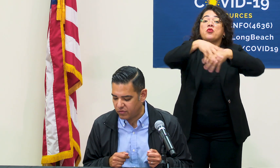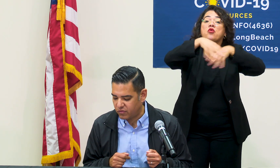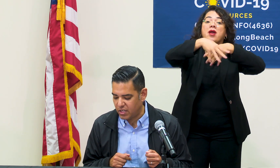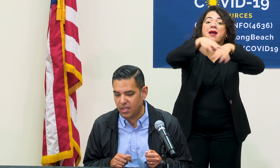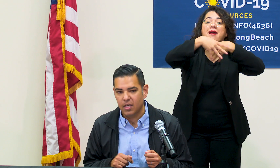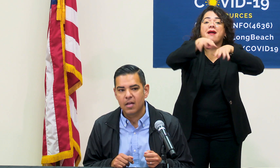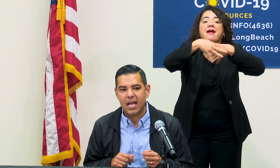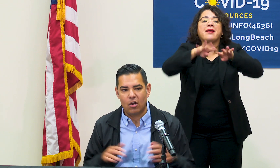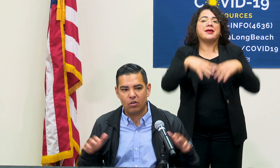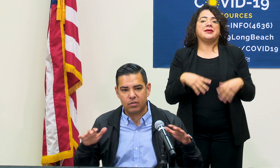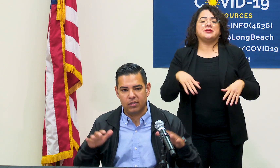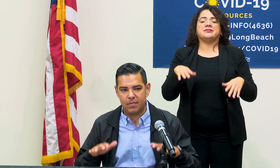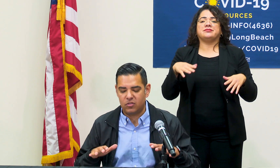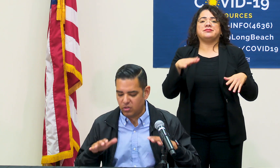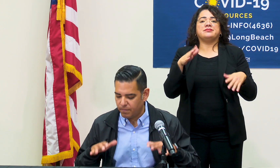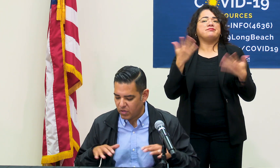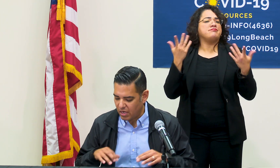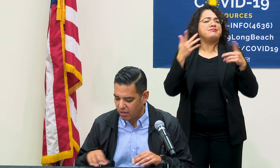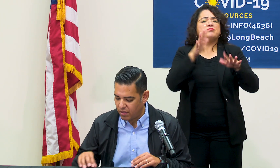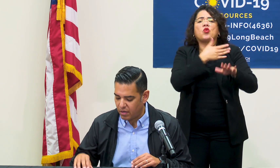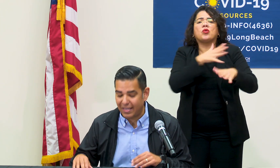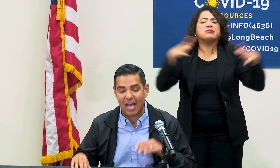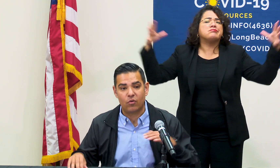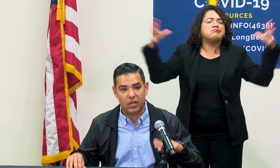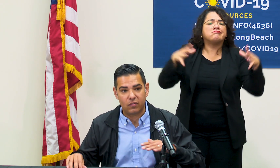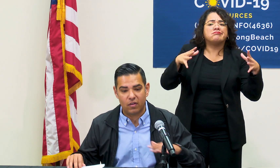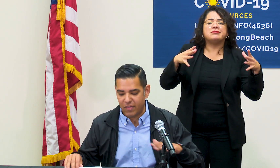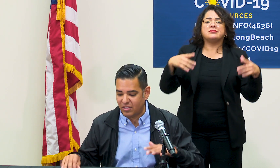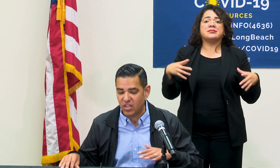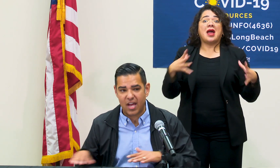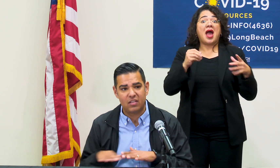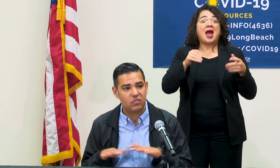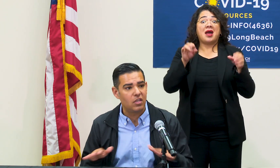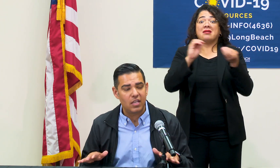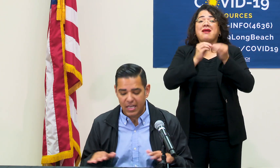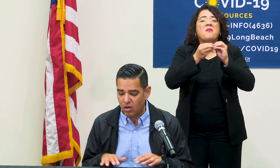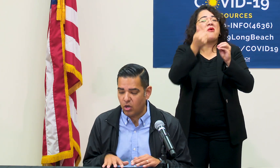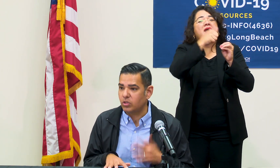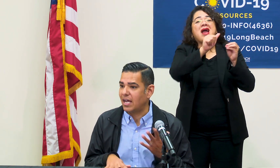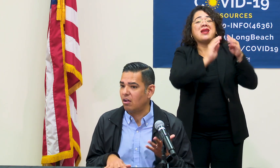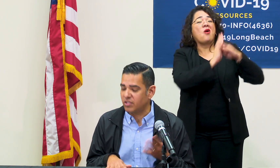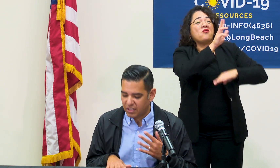the City and also limits the gatherings of that size in our hotels and